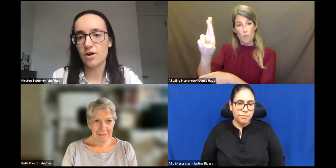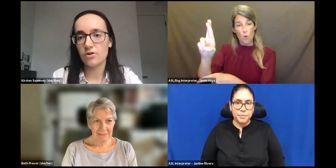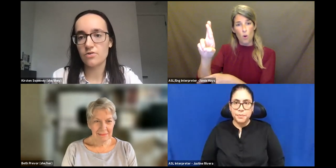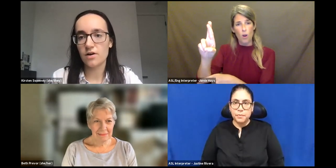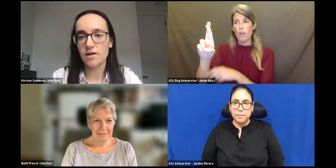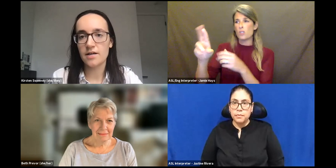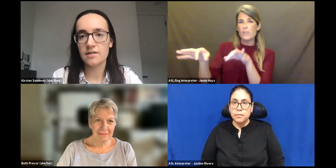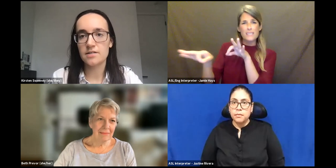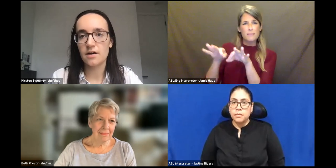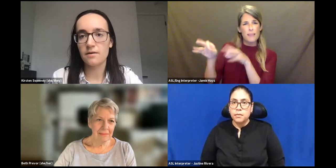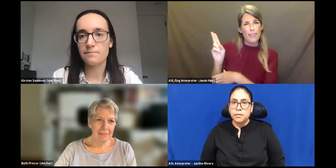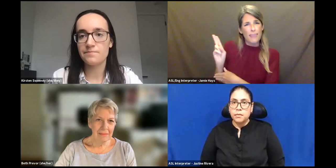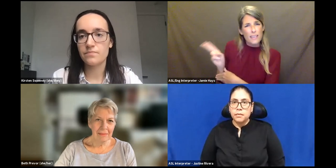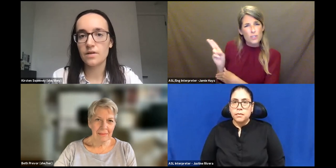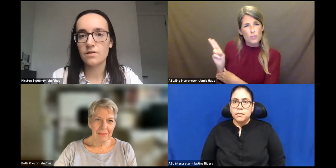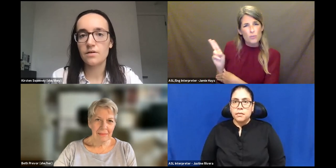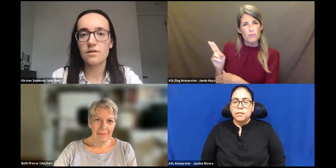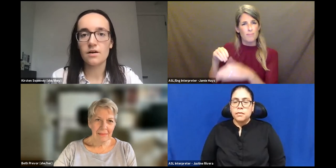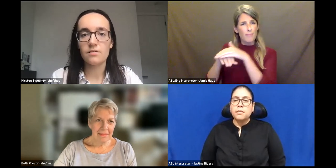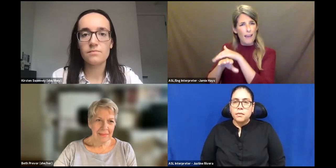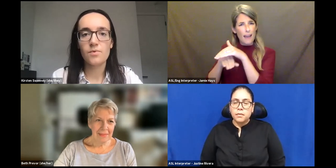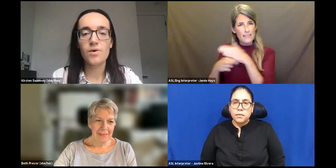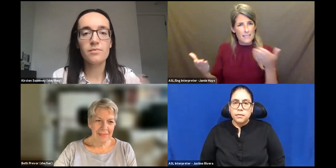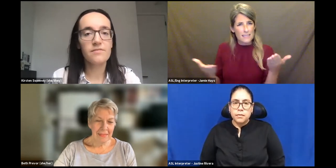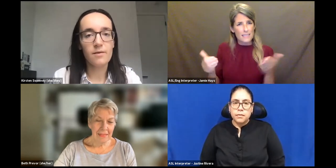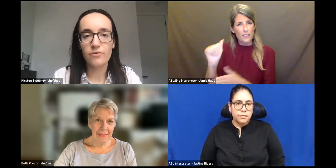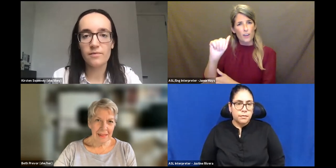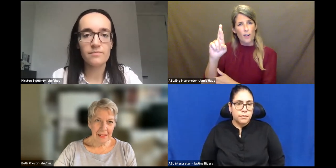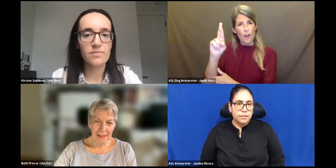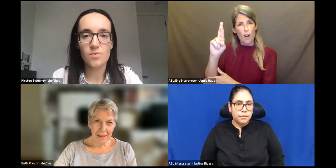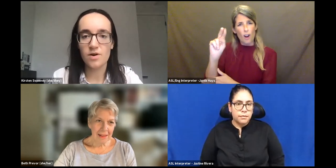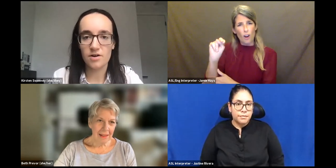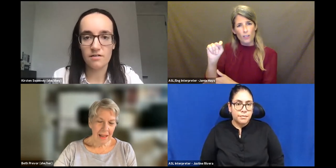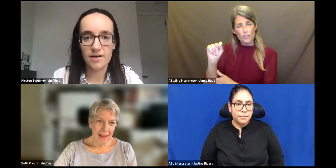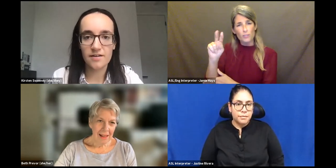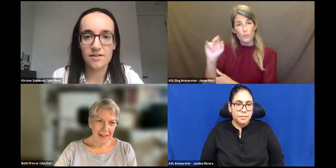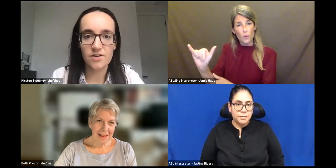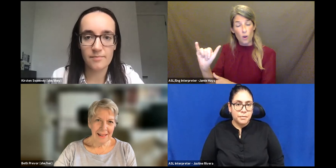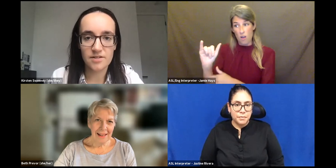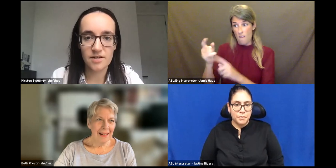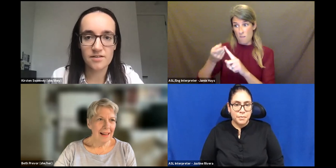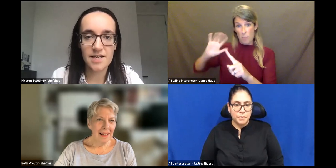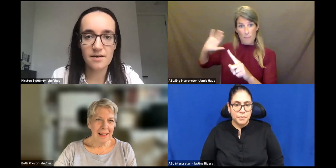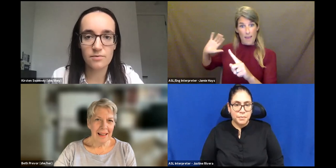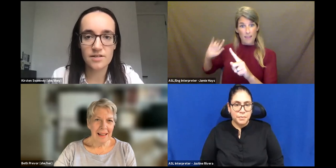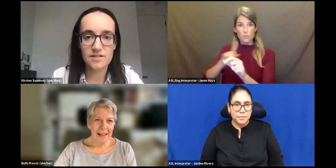at A.R.T./New York and, you know, where we've come from, where we're going. And I'm just going to take a moment to